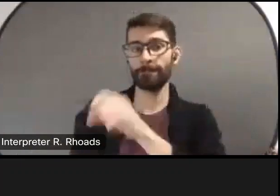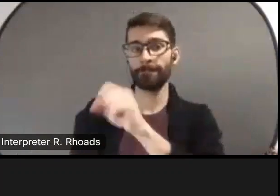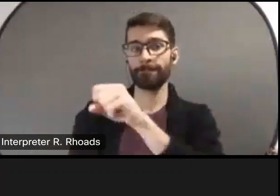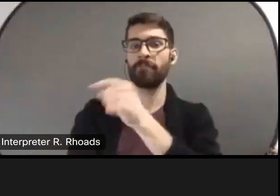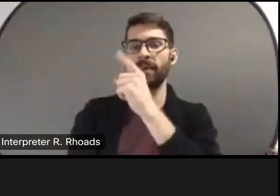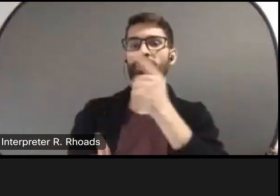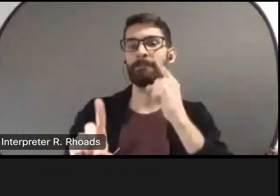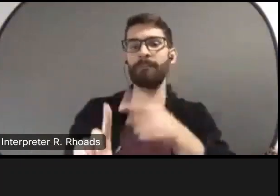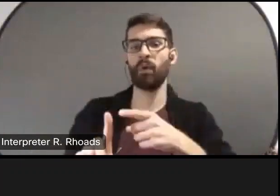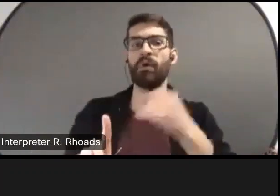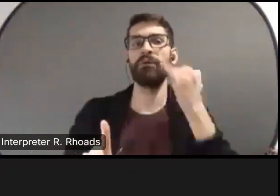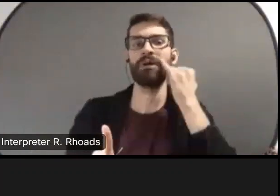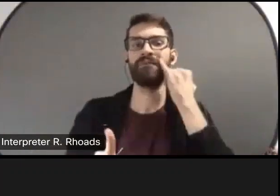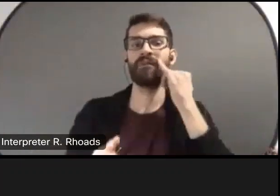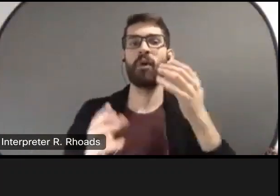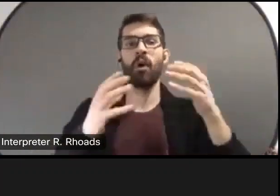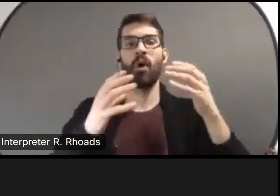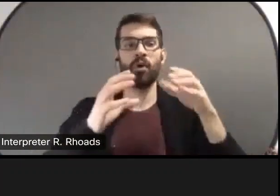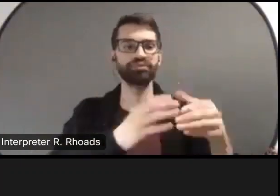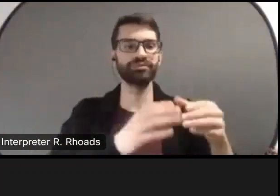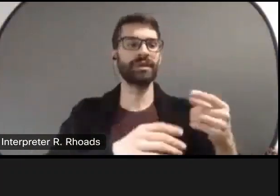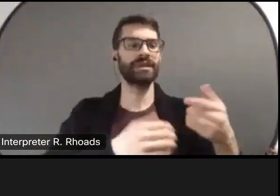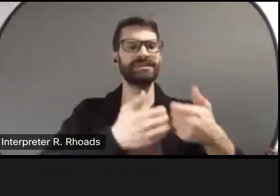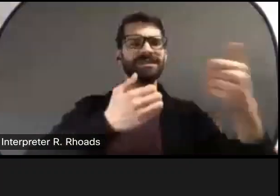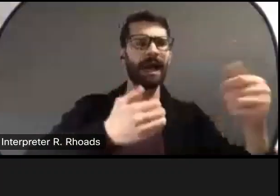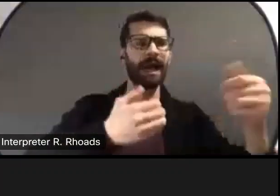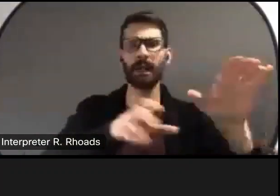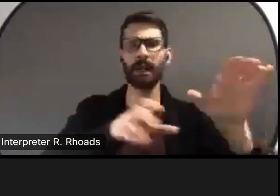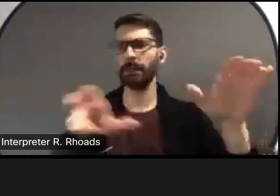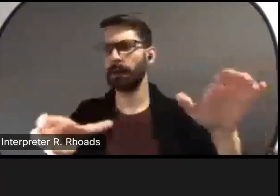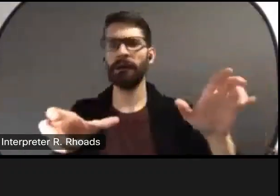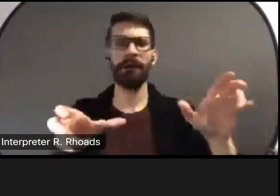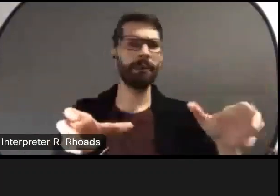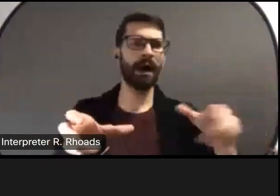If we're doing if it falls into a different category then we should have again in that